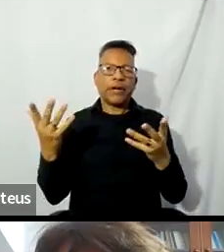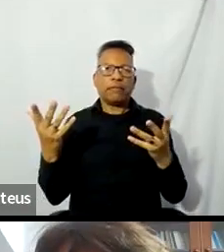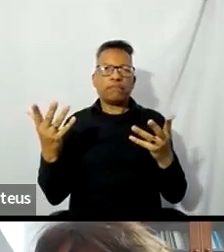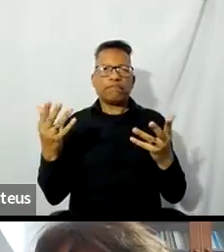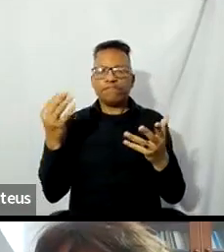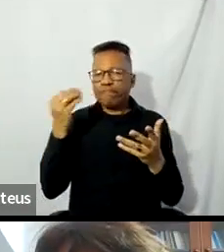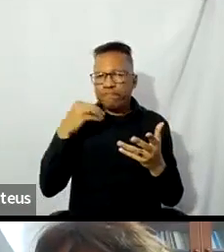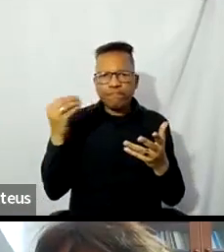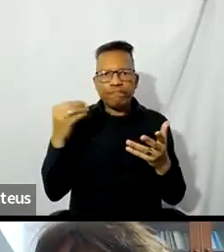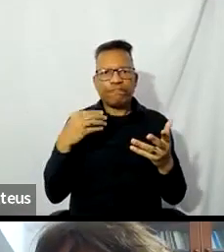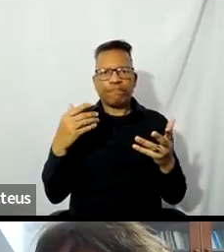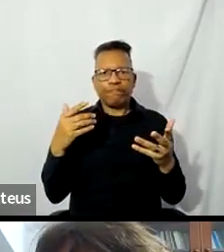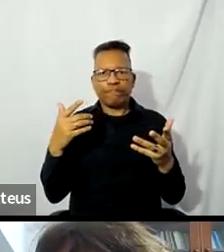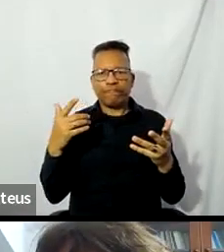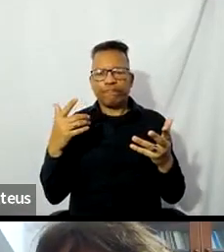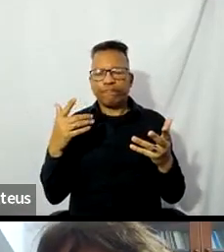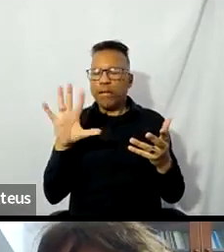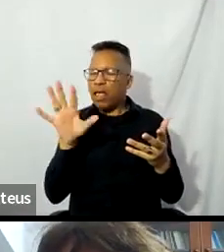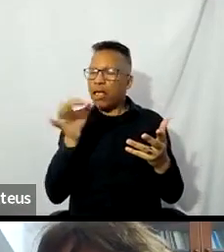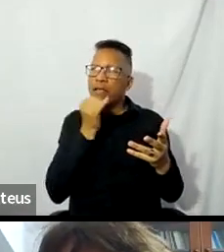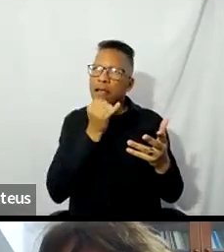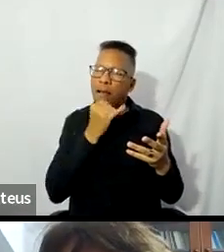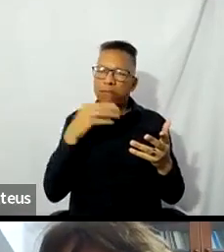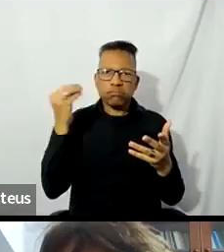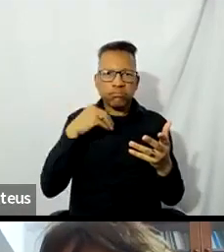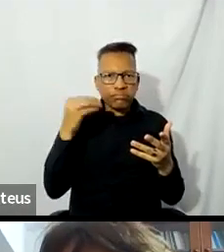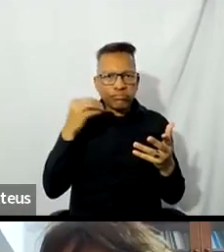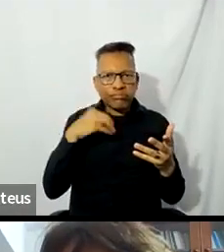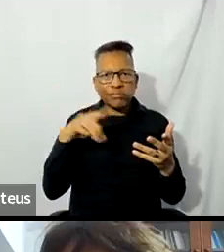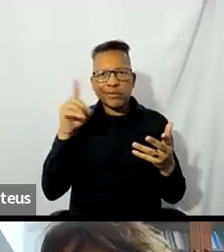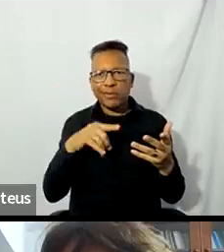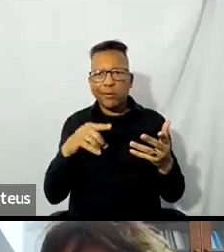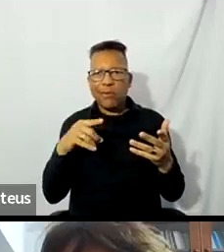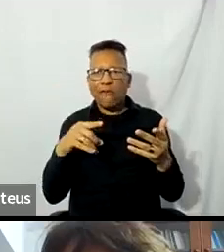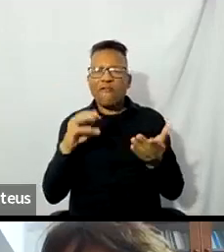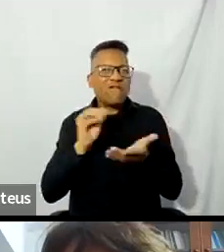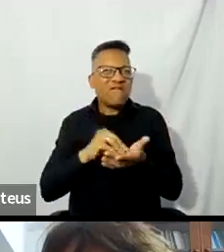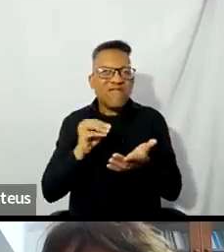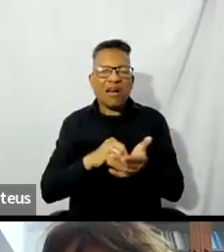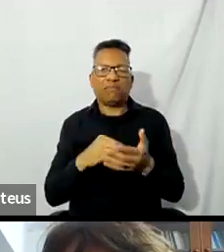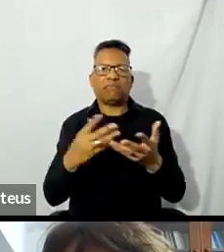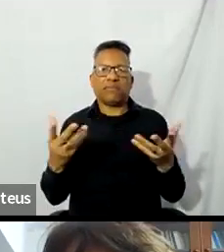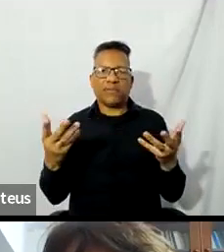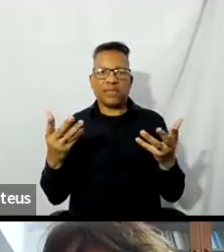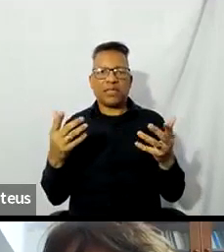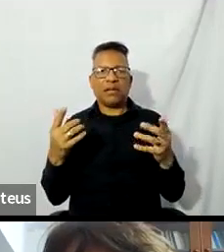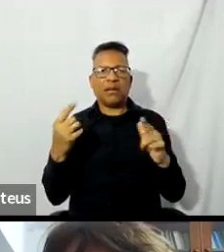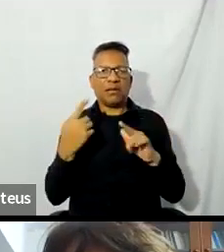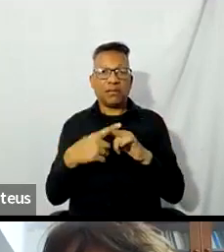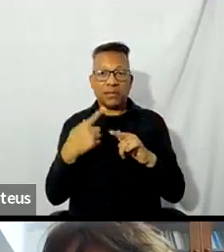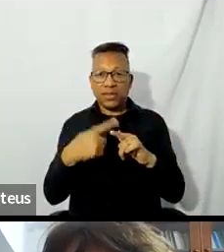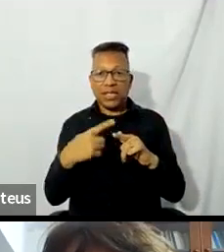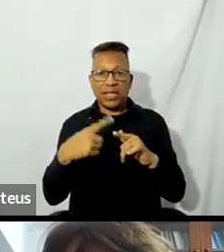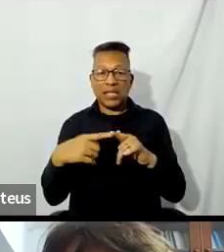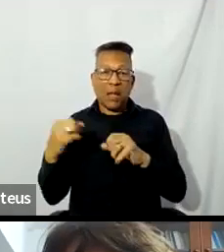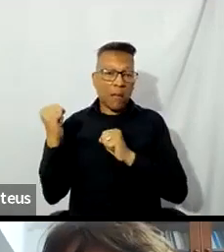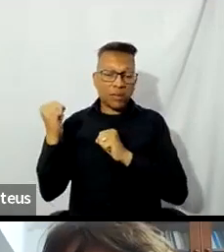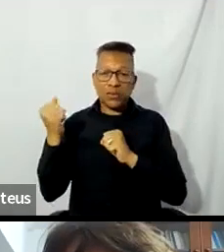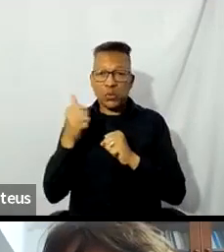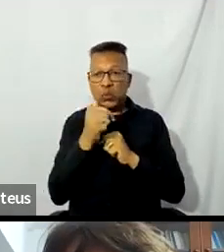they speak of a of a of a of a weakness and of a weakness and a vulnerability In the circles of power In the circles of power, and